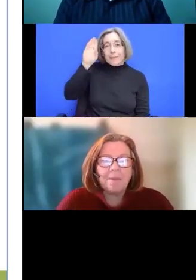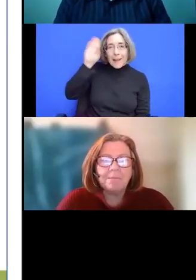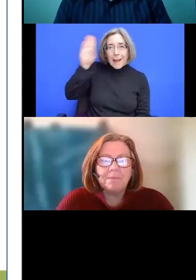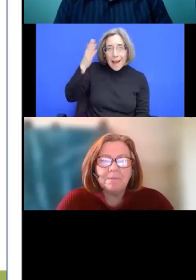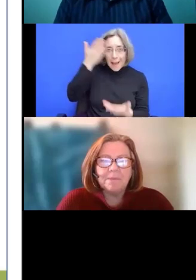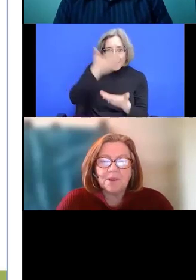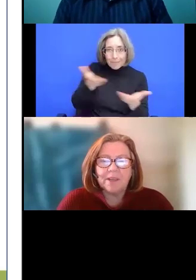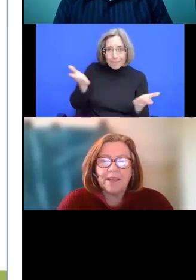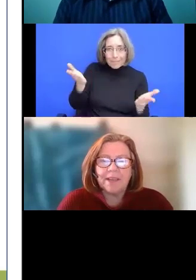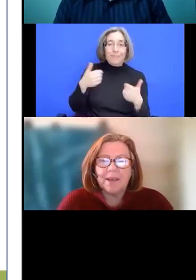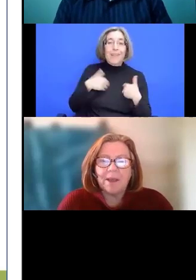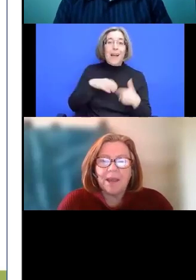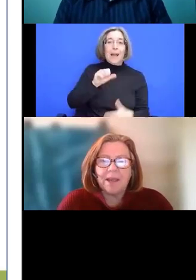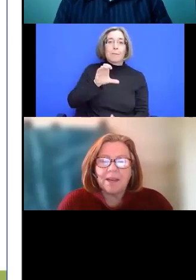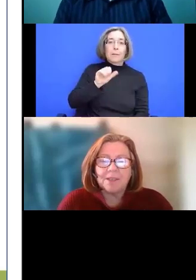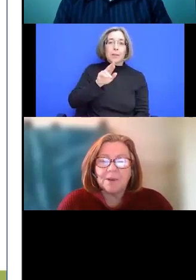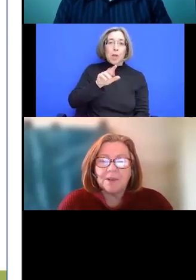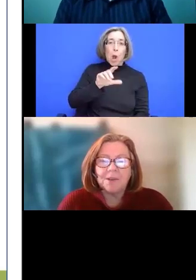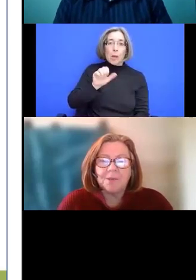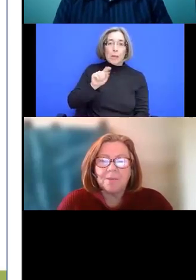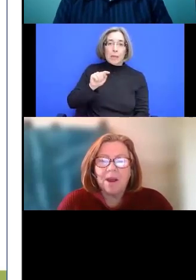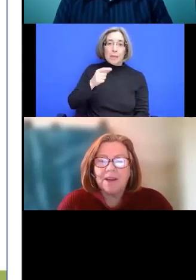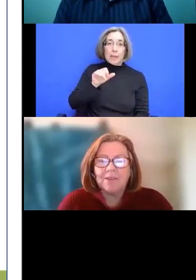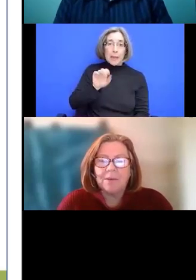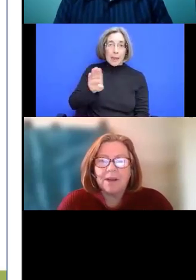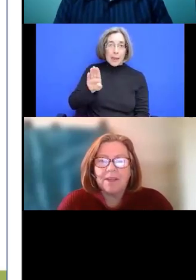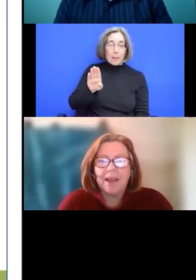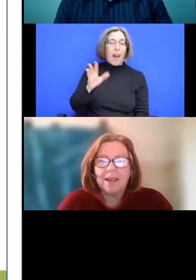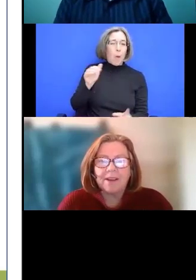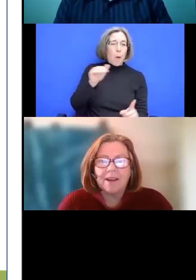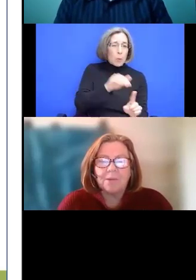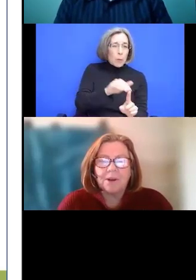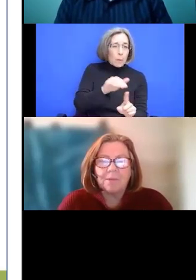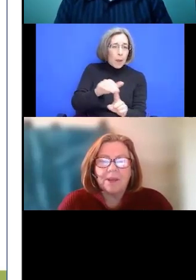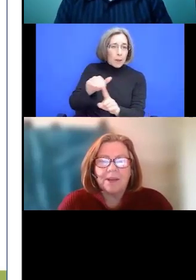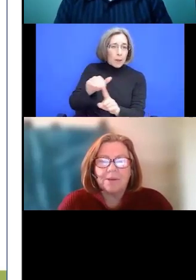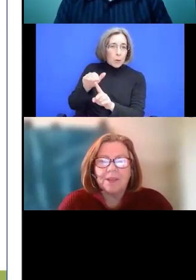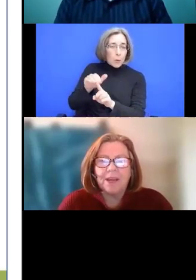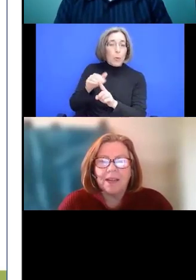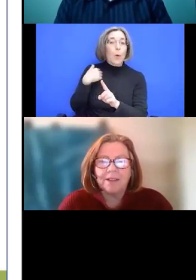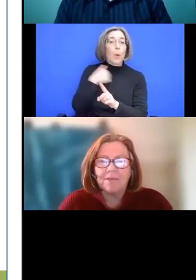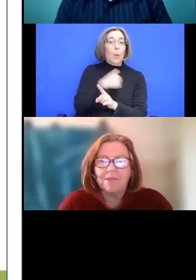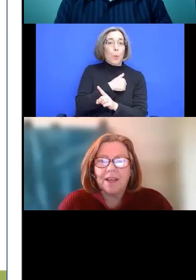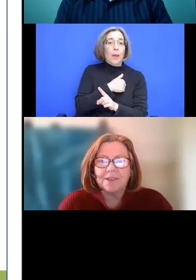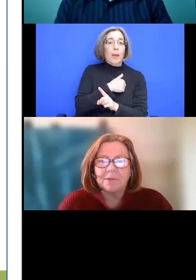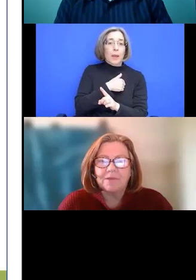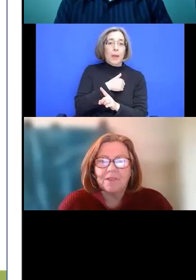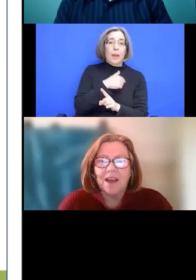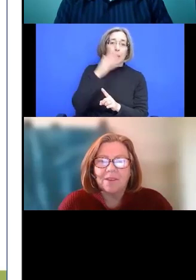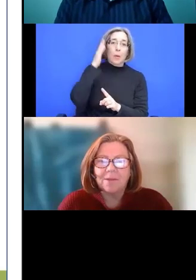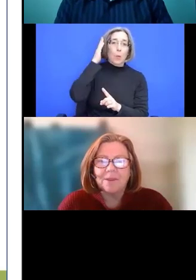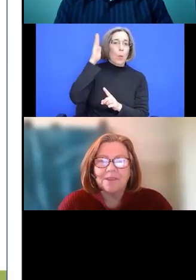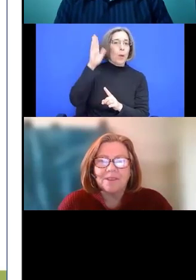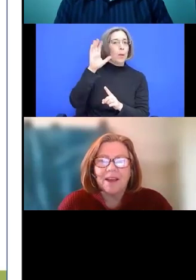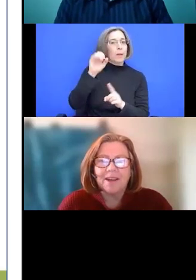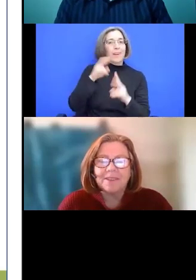I'm Scarlett Gibb and I just wanted to remind everybody that we're going to be at a really high level as we fly through these slides,